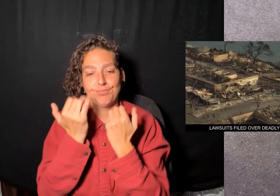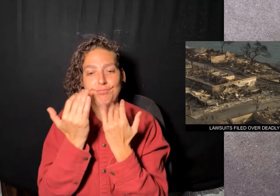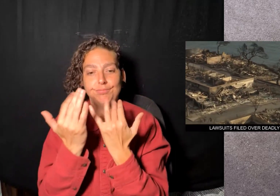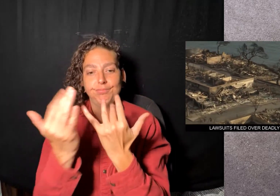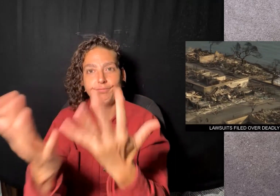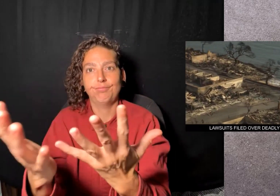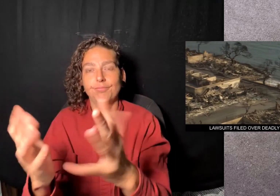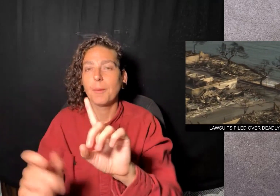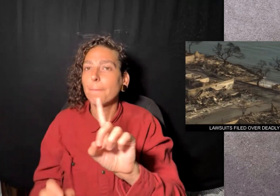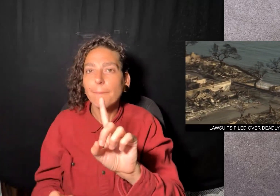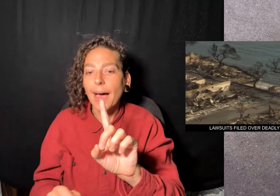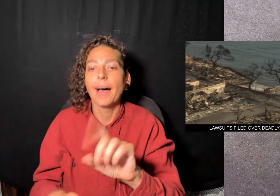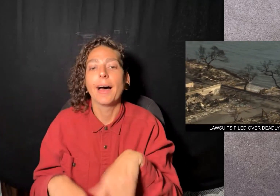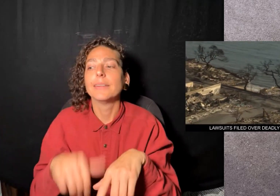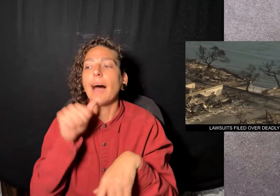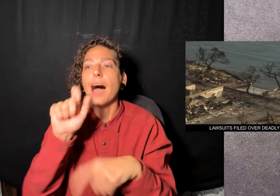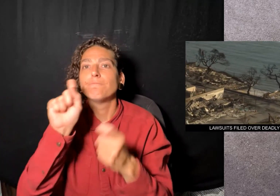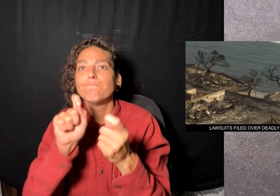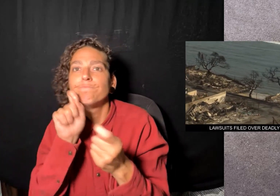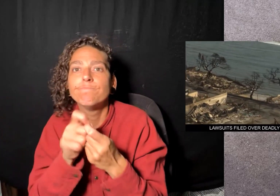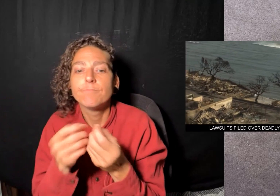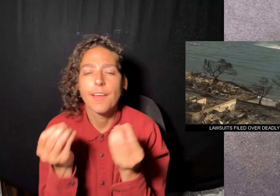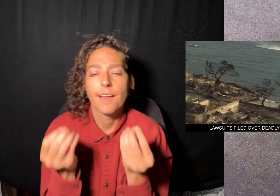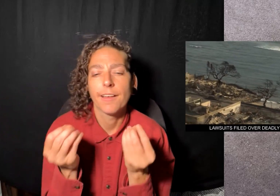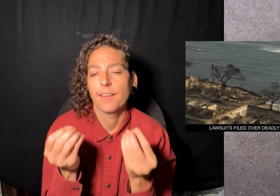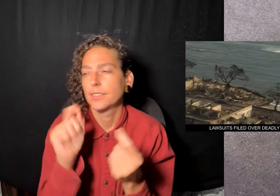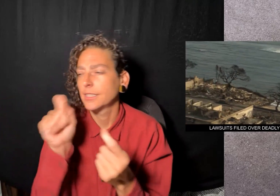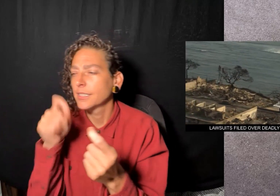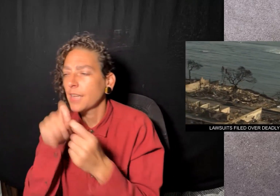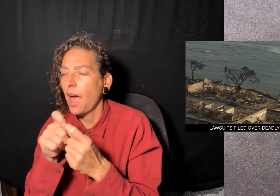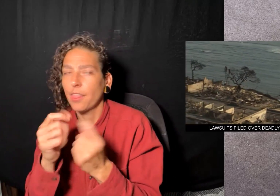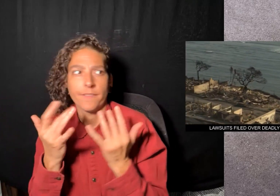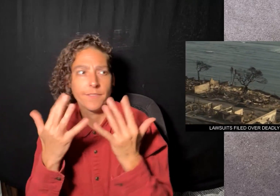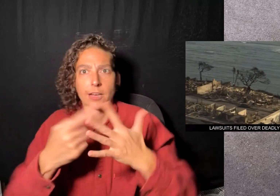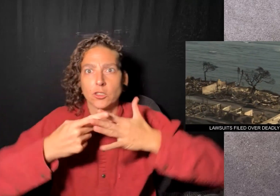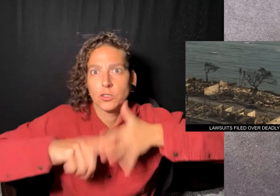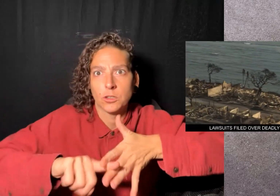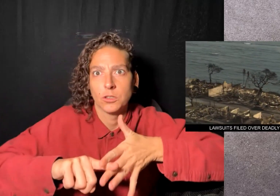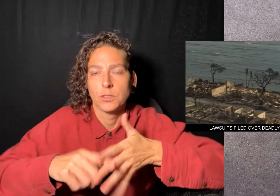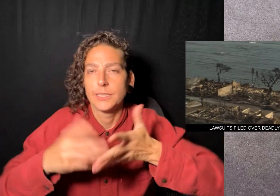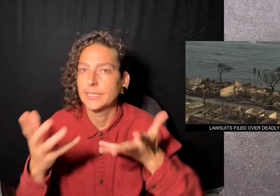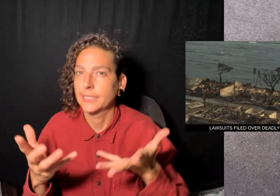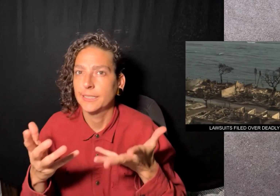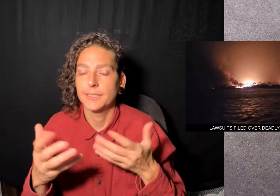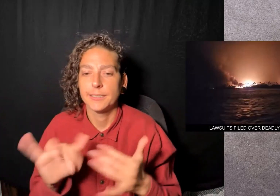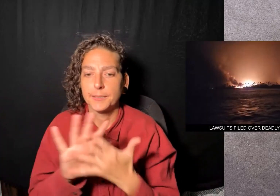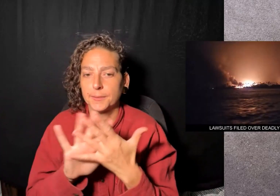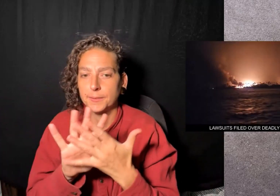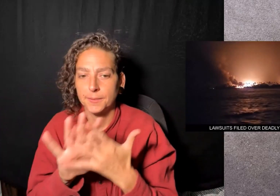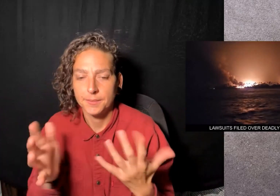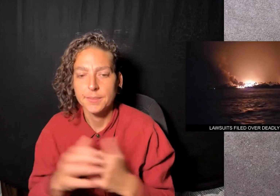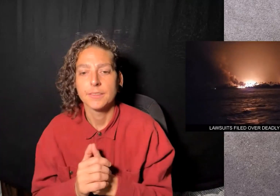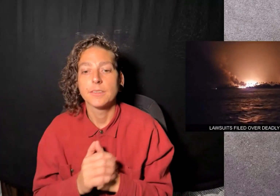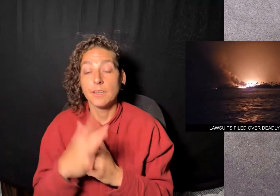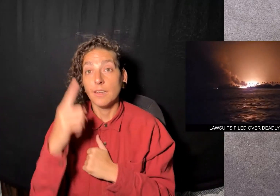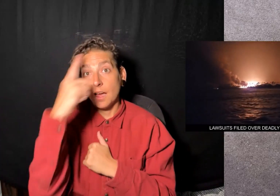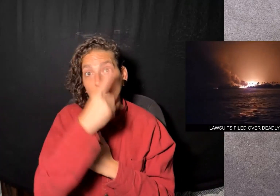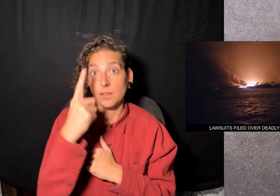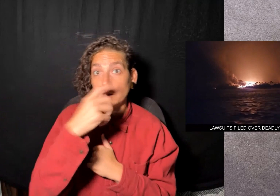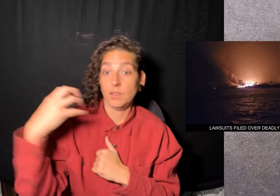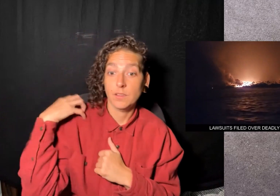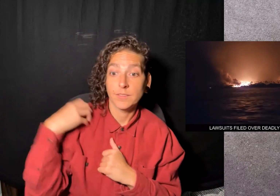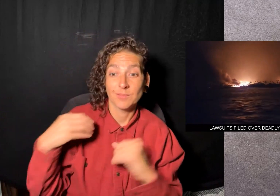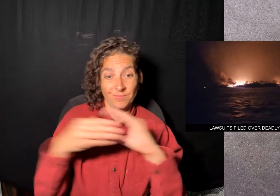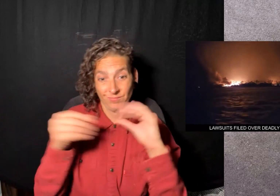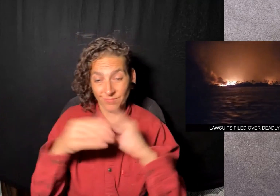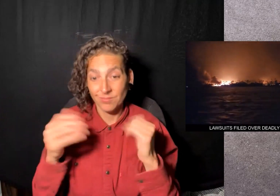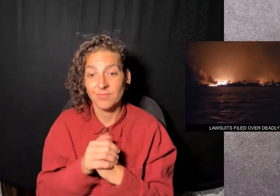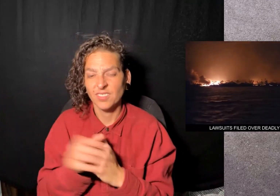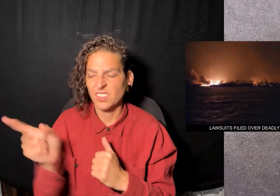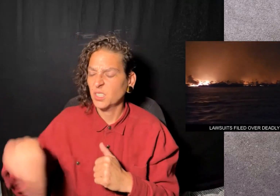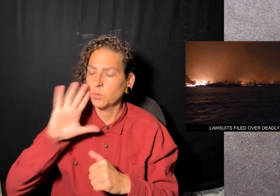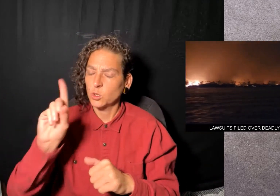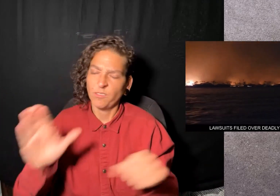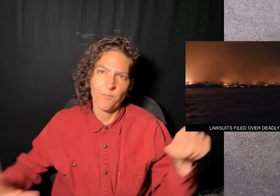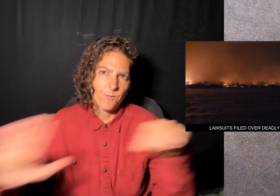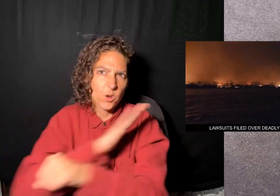the wildfire but it did not specify how exactly the fire was ignited Hawaii officials say